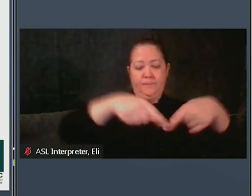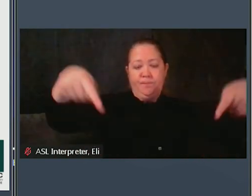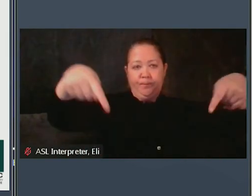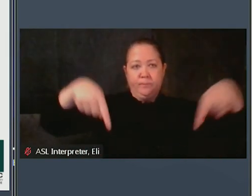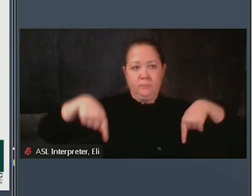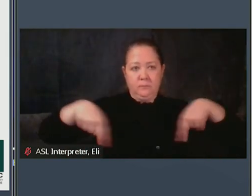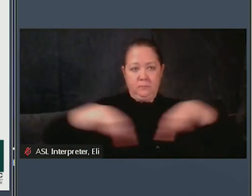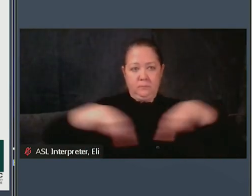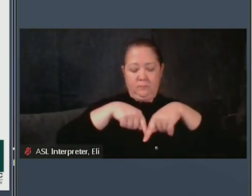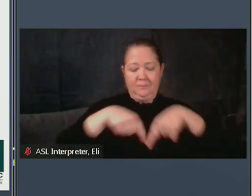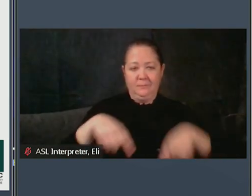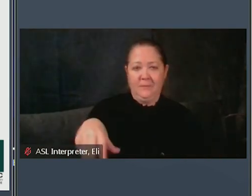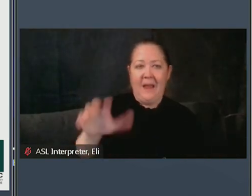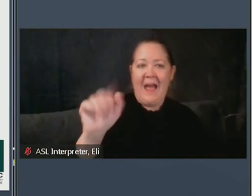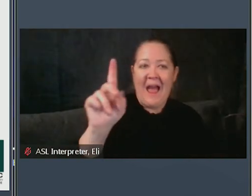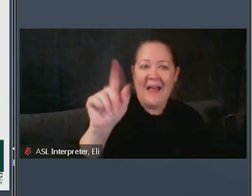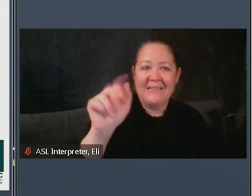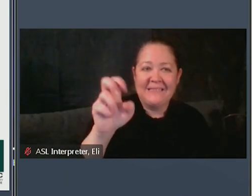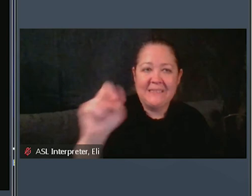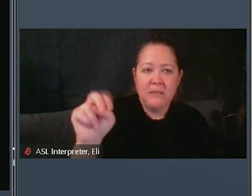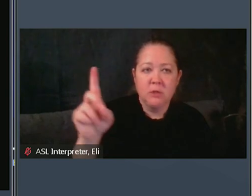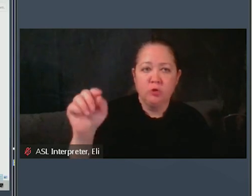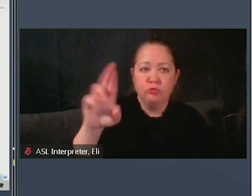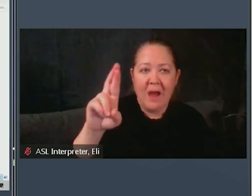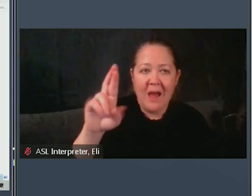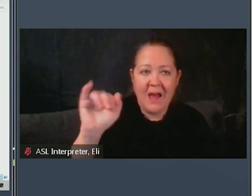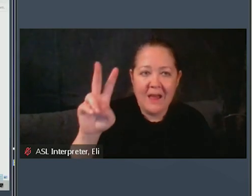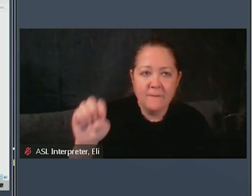I thank you very much. We appreciate it.